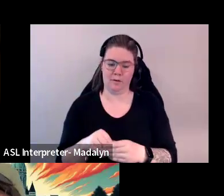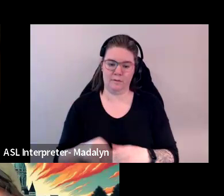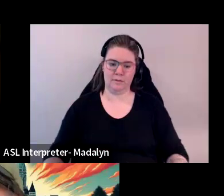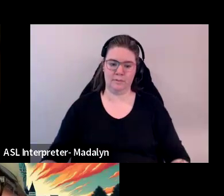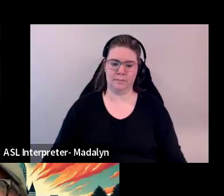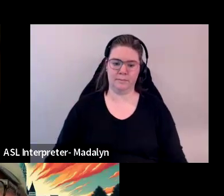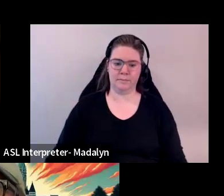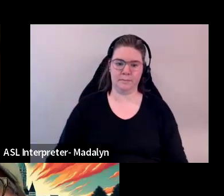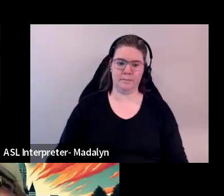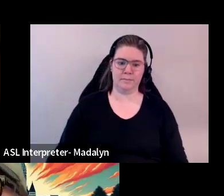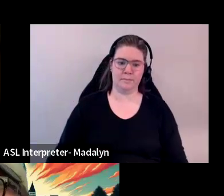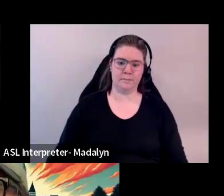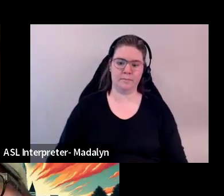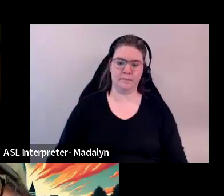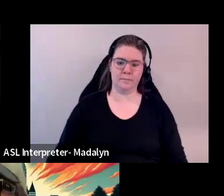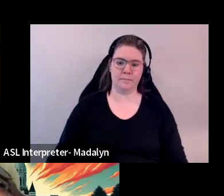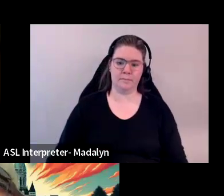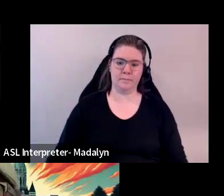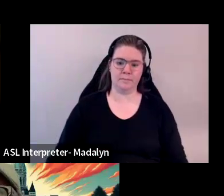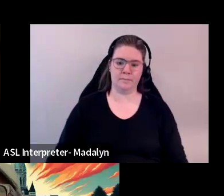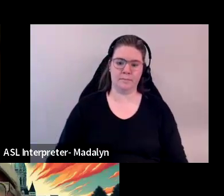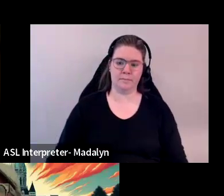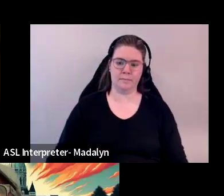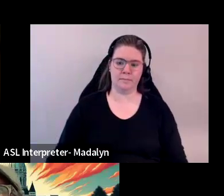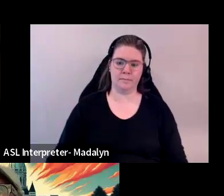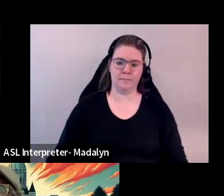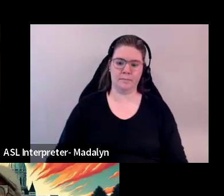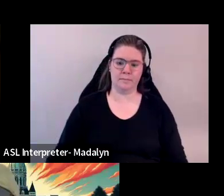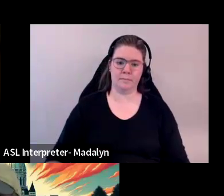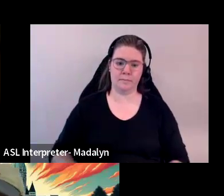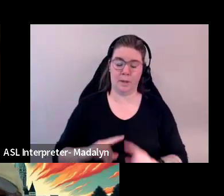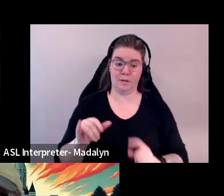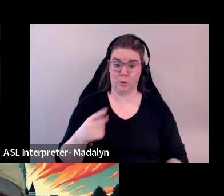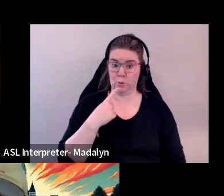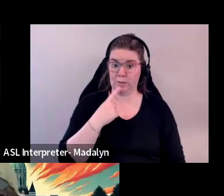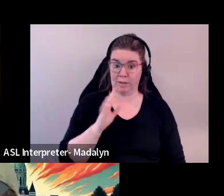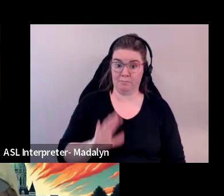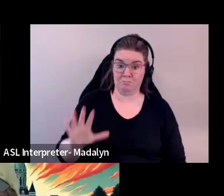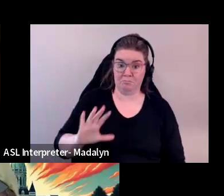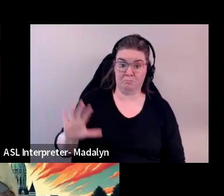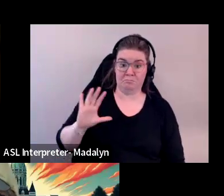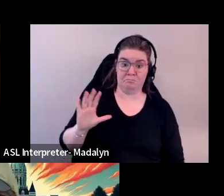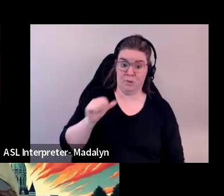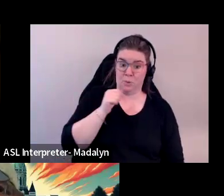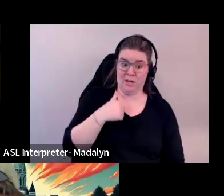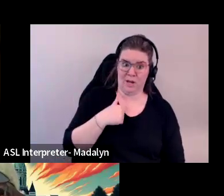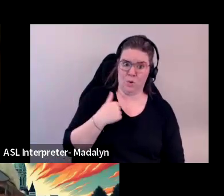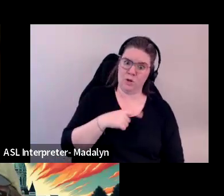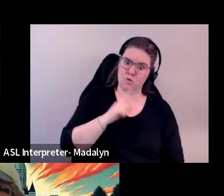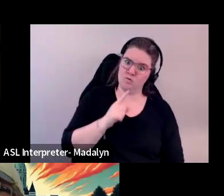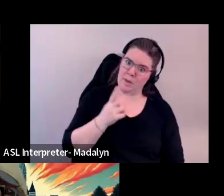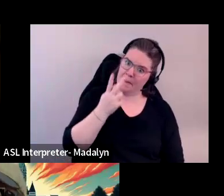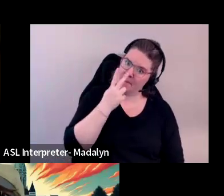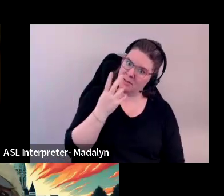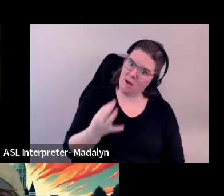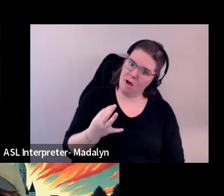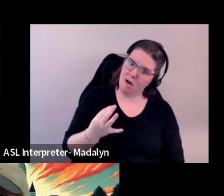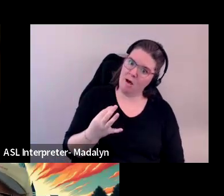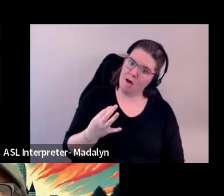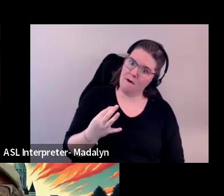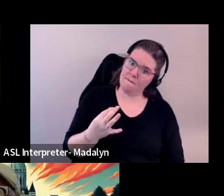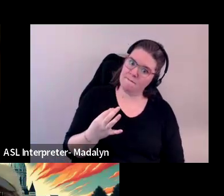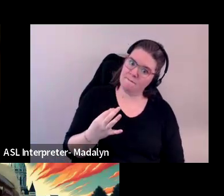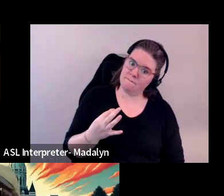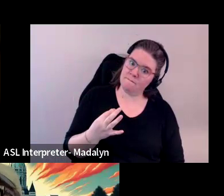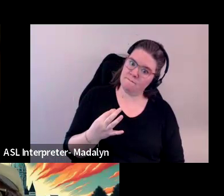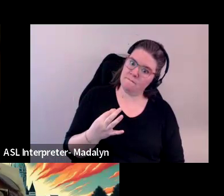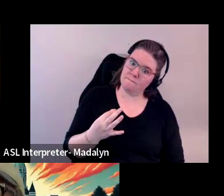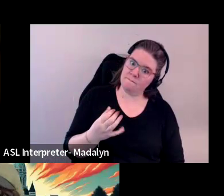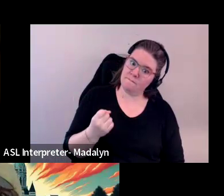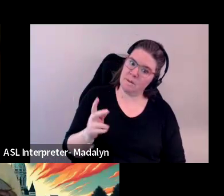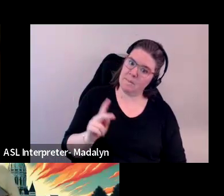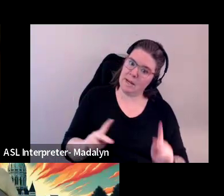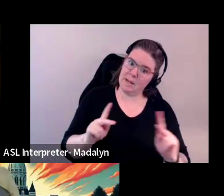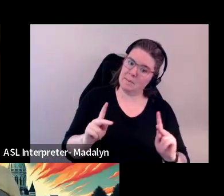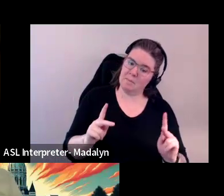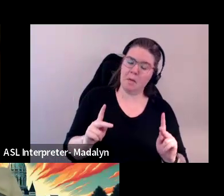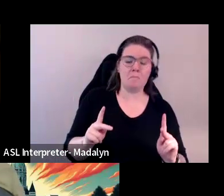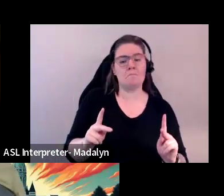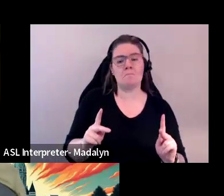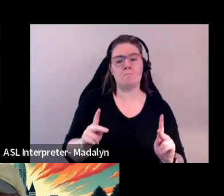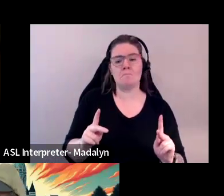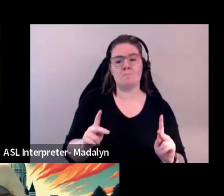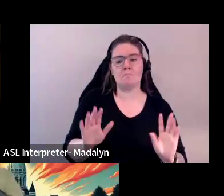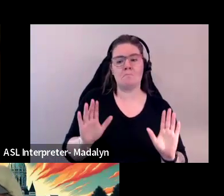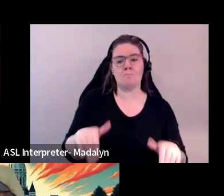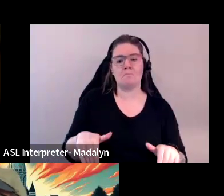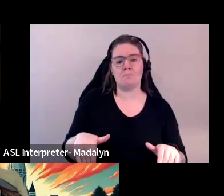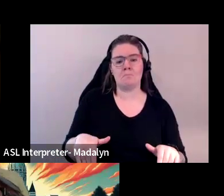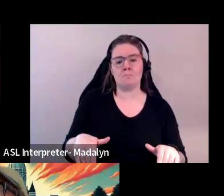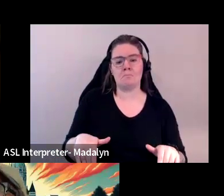Tom Olin: but it's not like I mean, like you said, back in the days when we didn't have anything, we were really pissed off, we. And there's a lot of people that are not as pissed off as we were, I think are